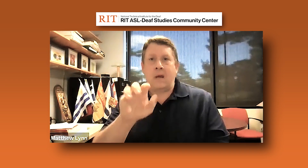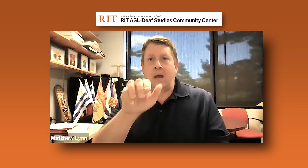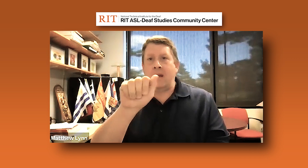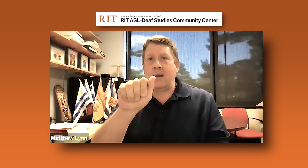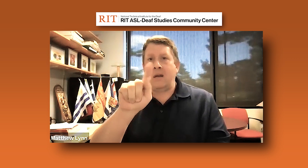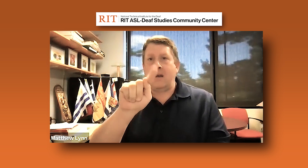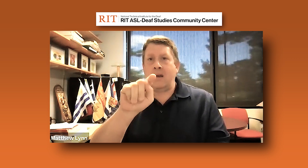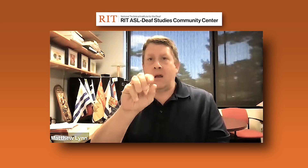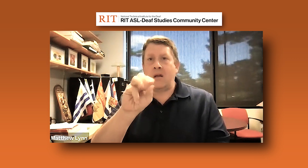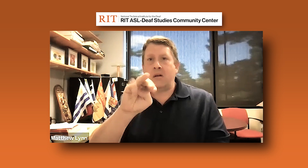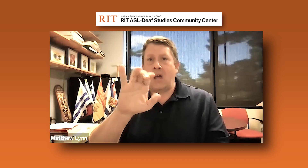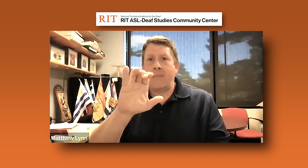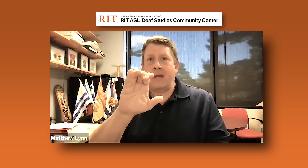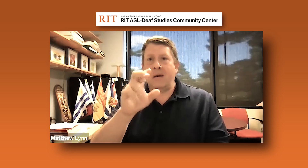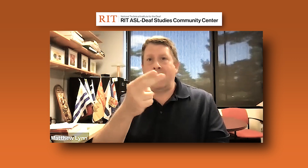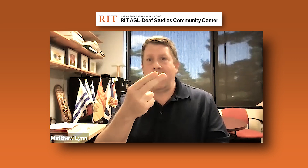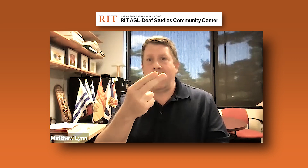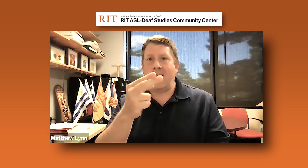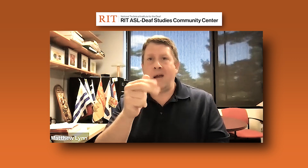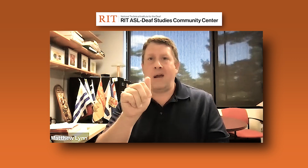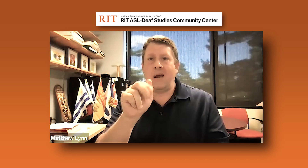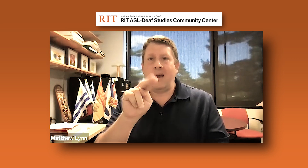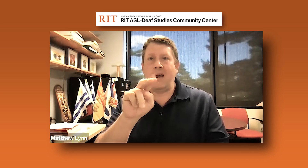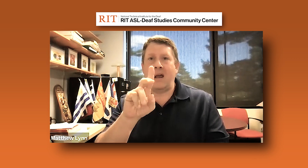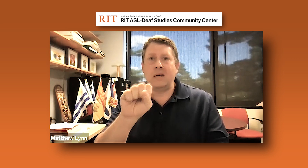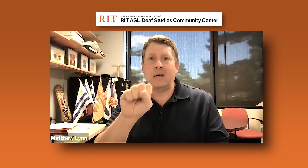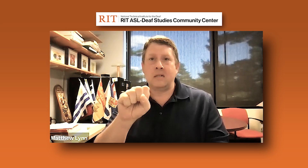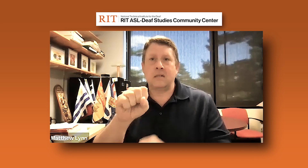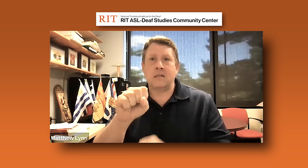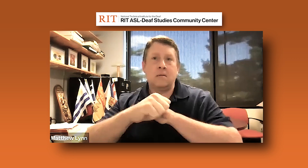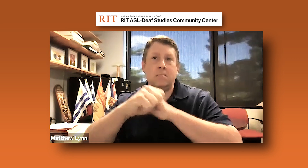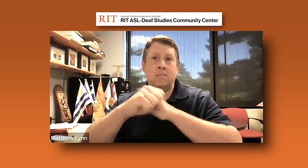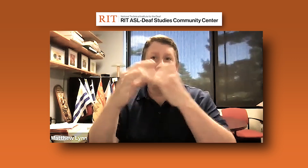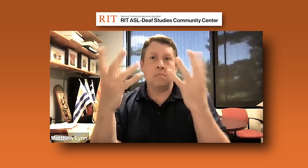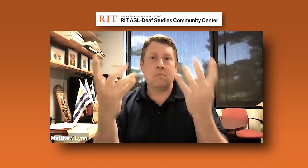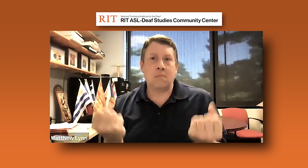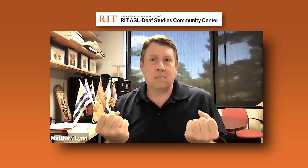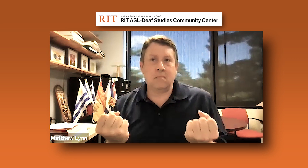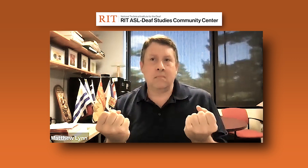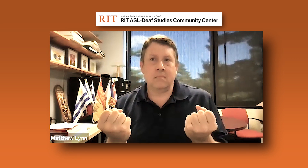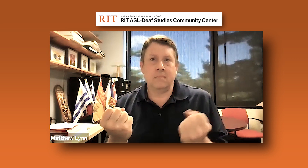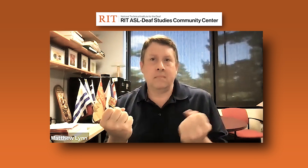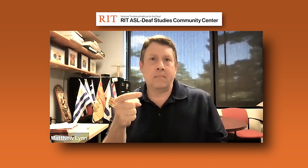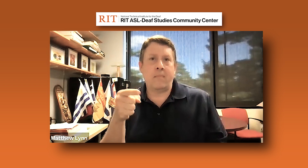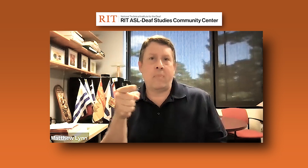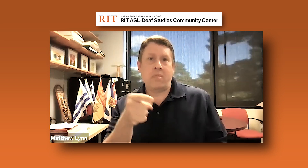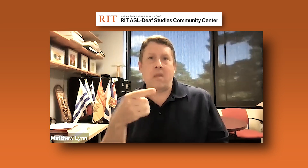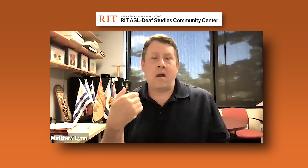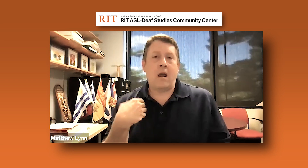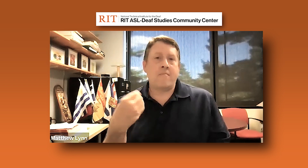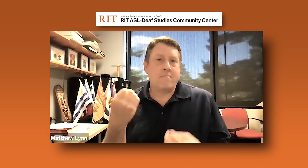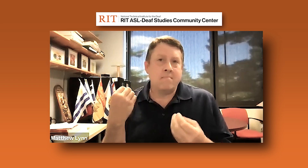She collaborated and established a website called Atomic Hands.